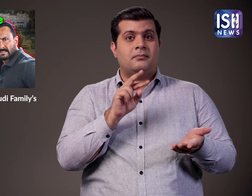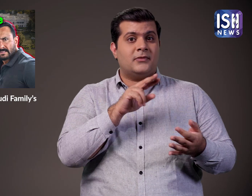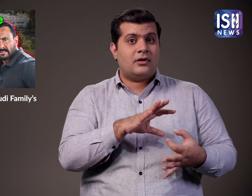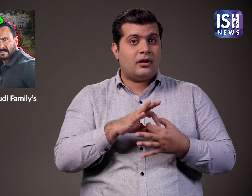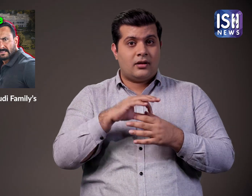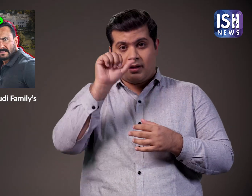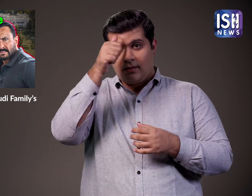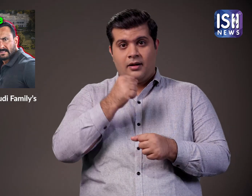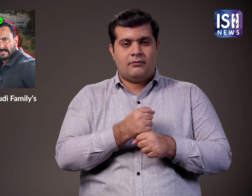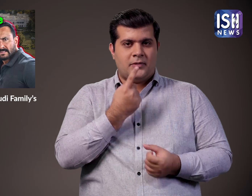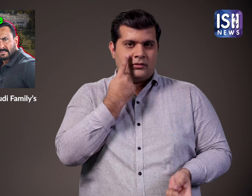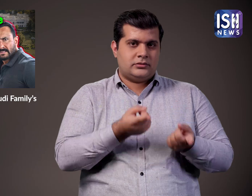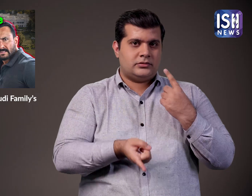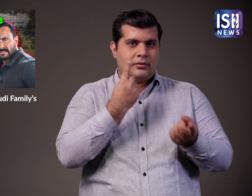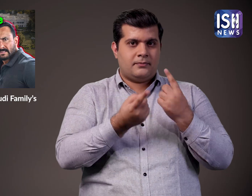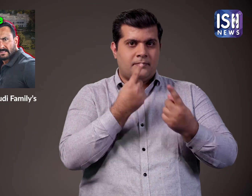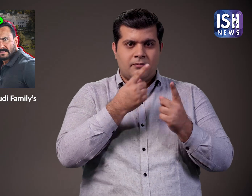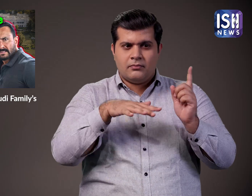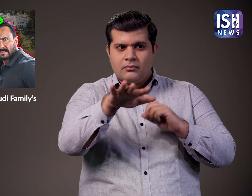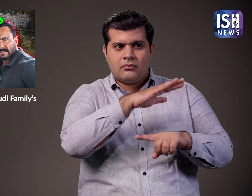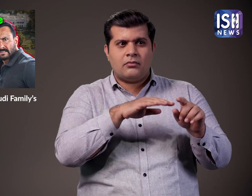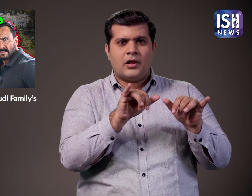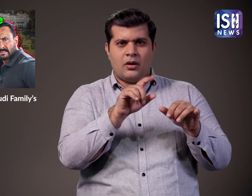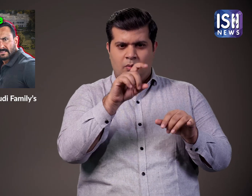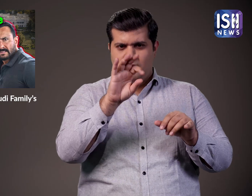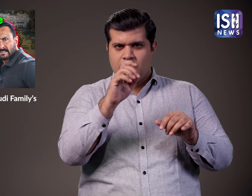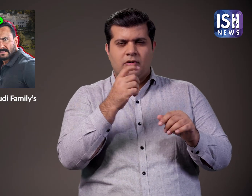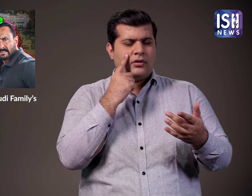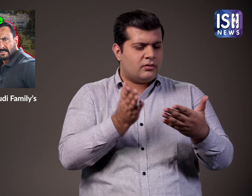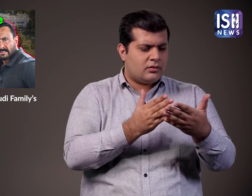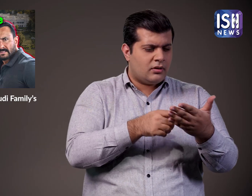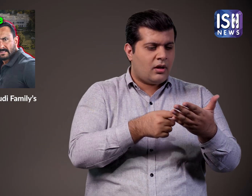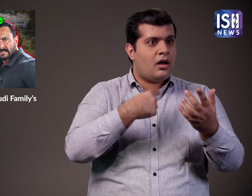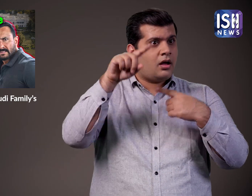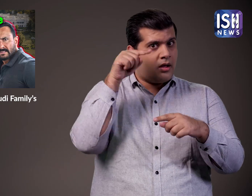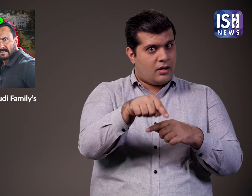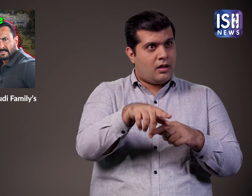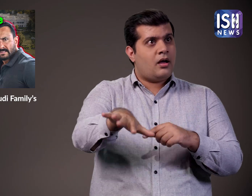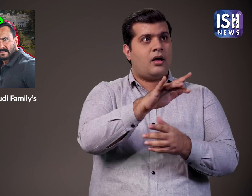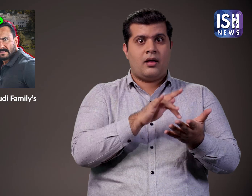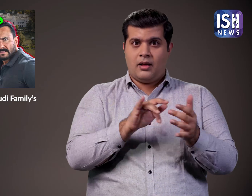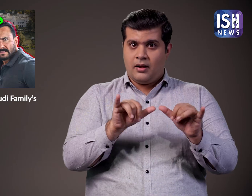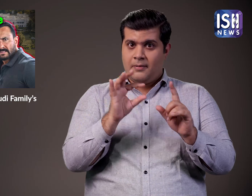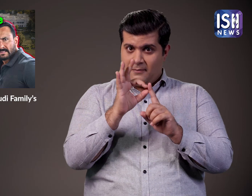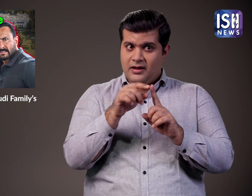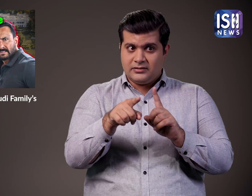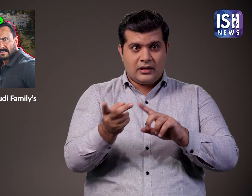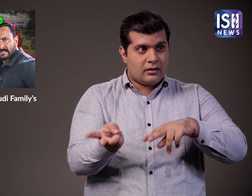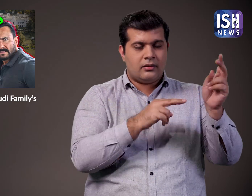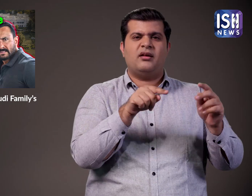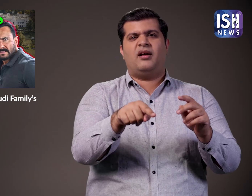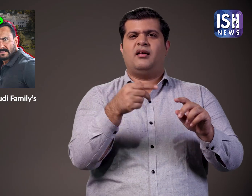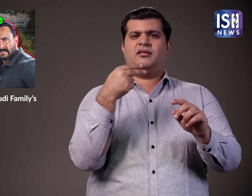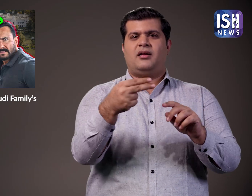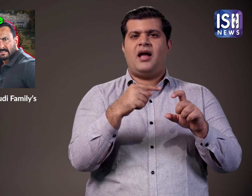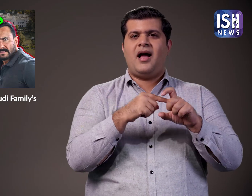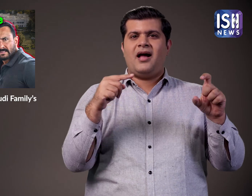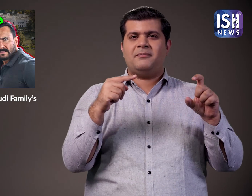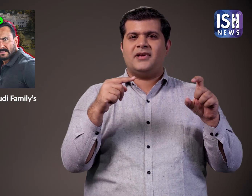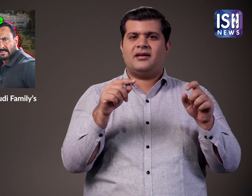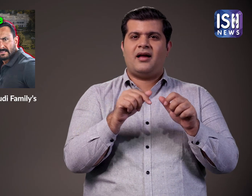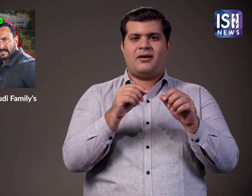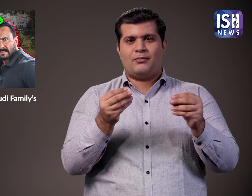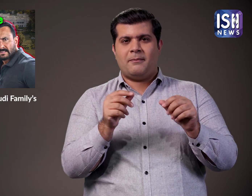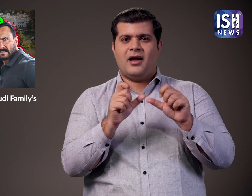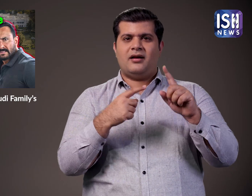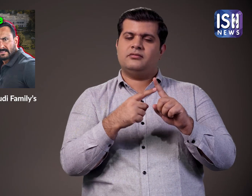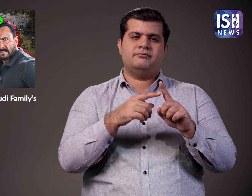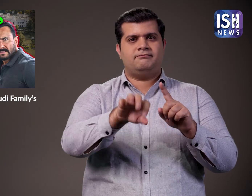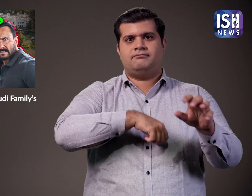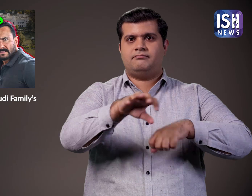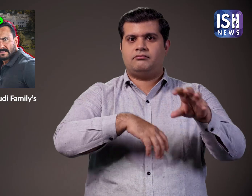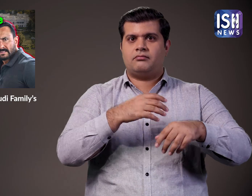After a check, if the government declares these lands as enemy property, then the locals may lose legal rights.